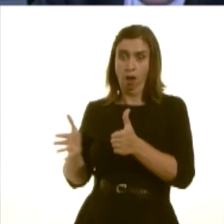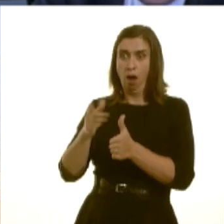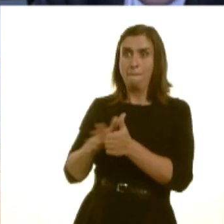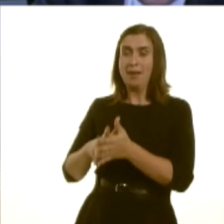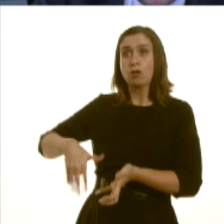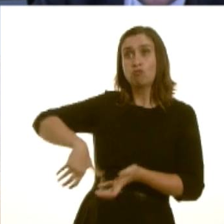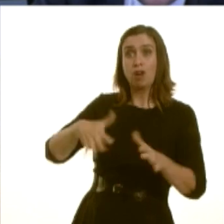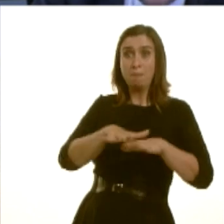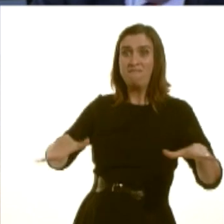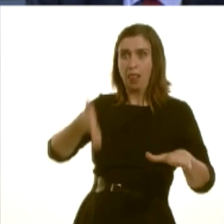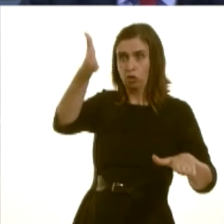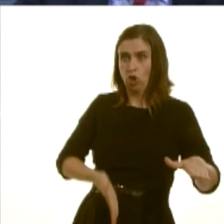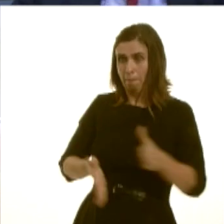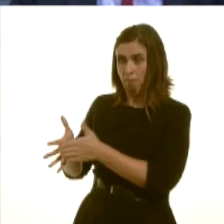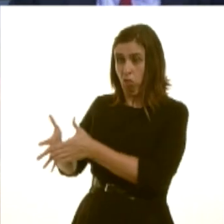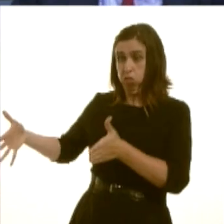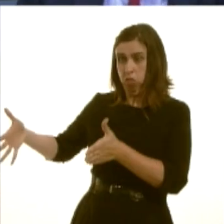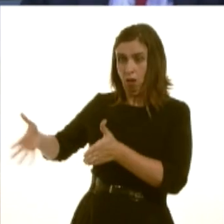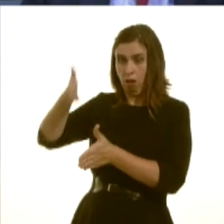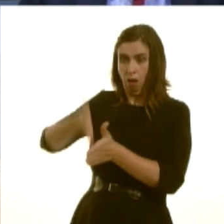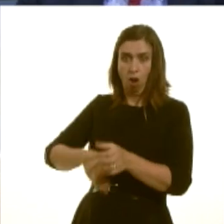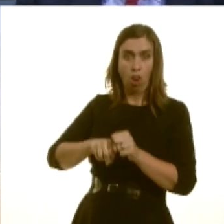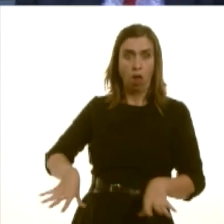which is why residents are opposed to it. I certainly support Mike Hedges in terms of